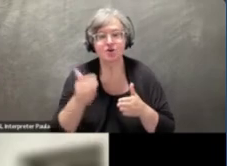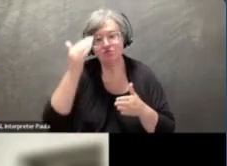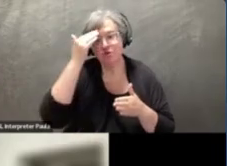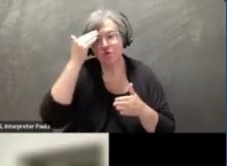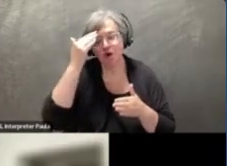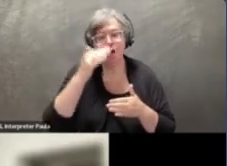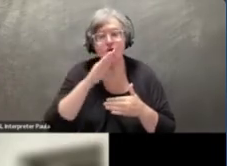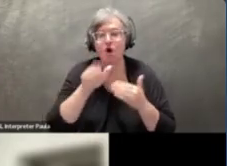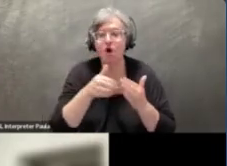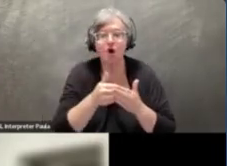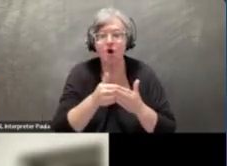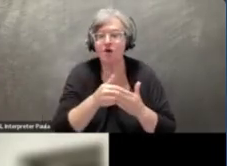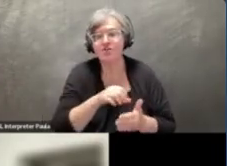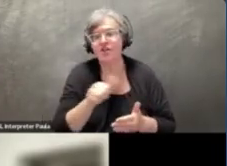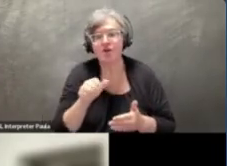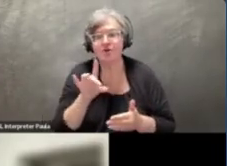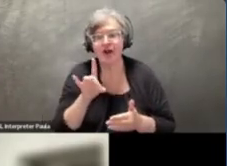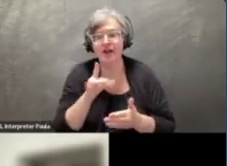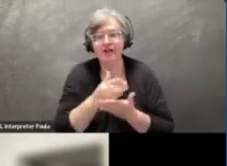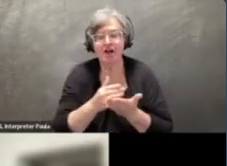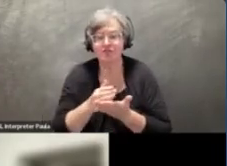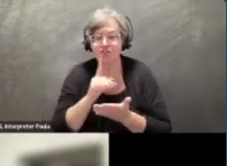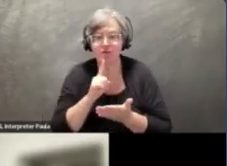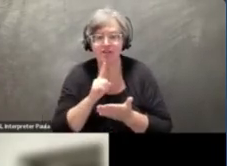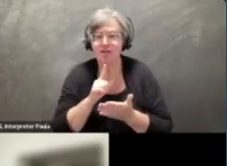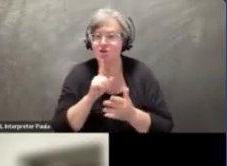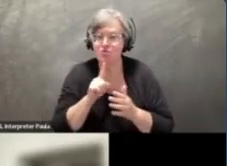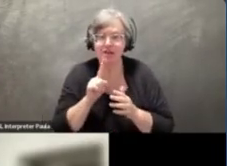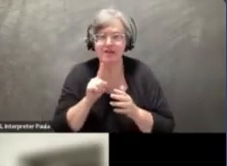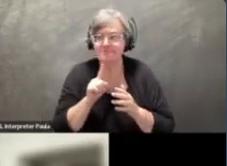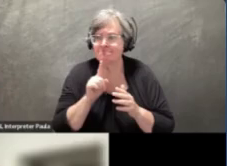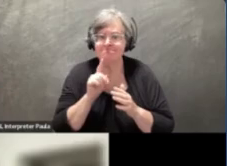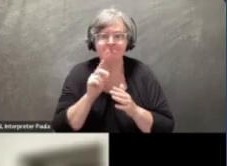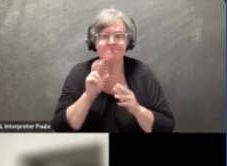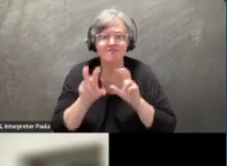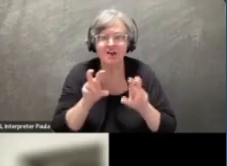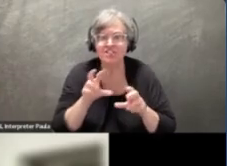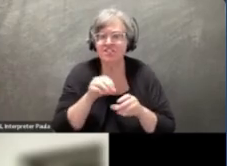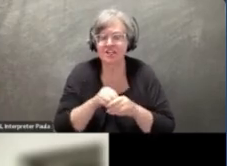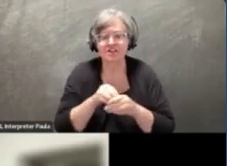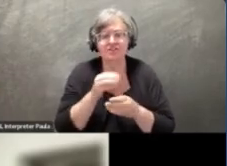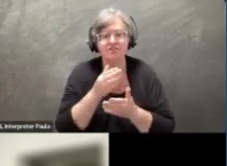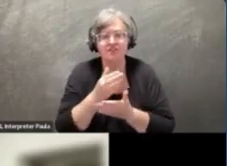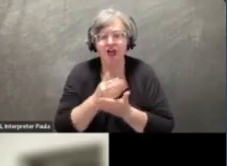the other eight elements, and are invested in the elements, and are responsible for the attention to addressing those